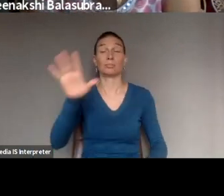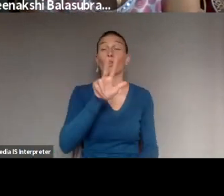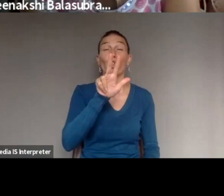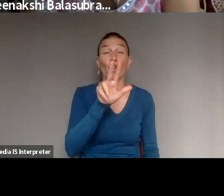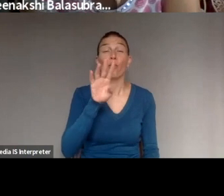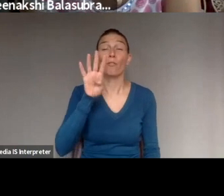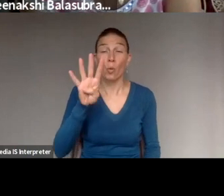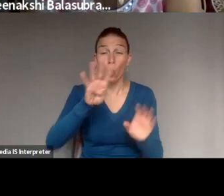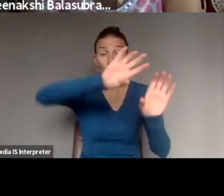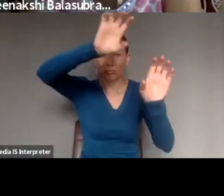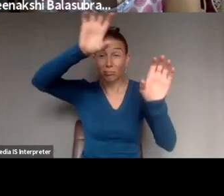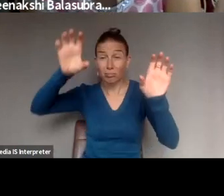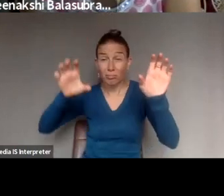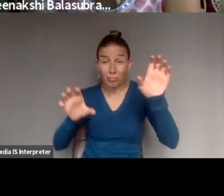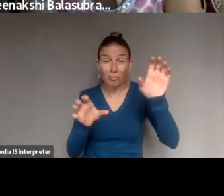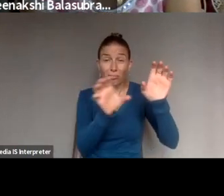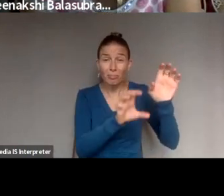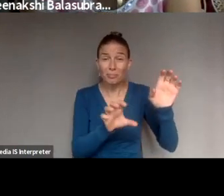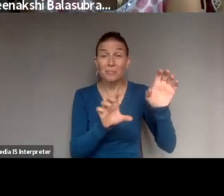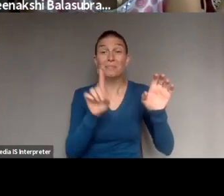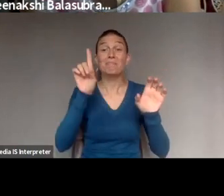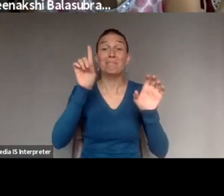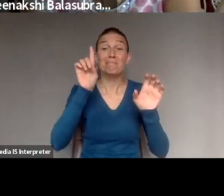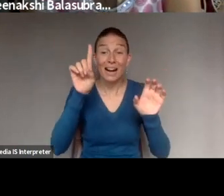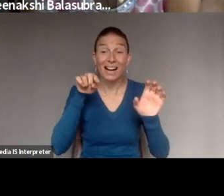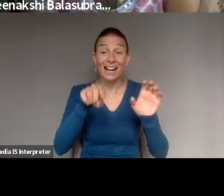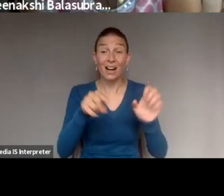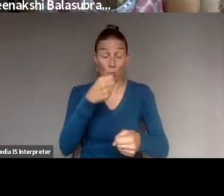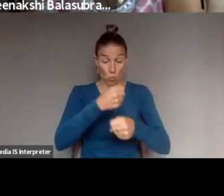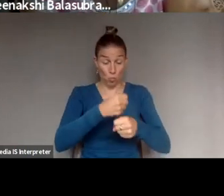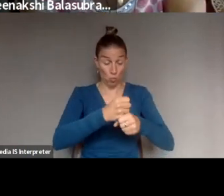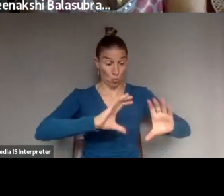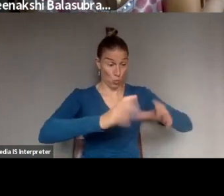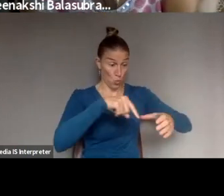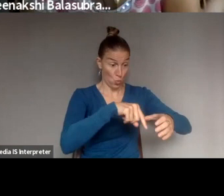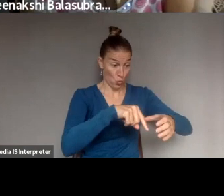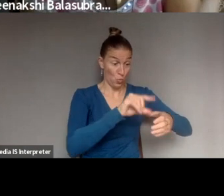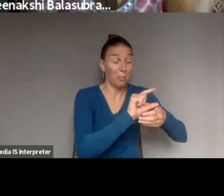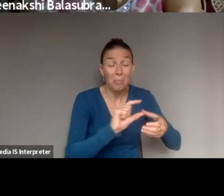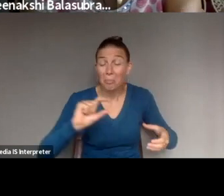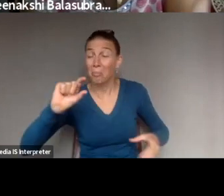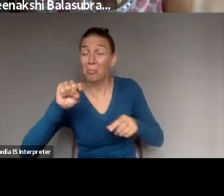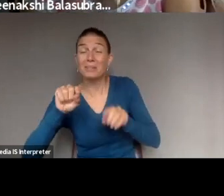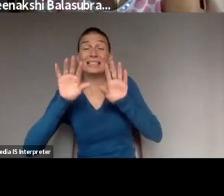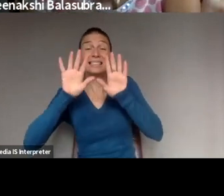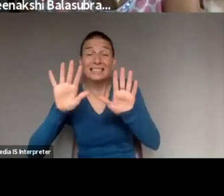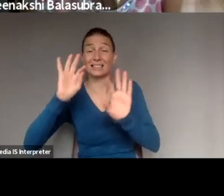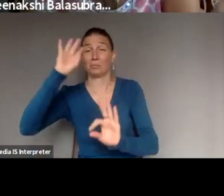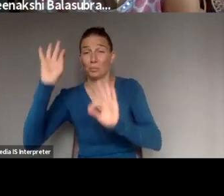in different shades ranging from less than 1,39% to greater than 11, 2% in five states.